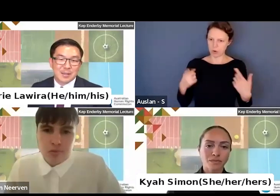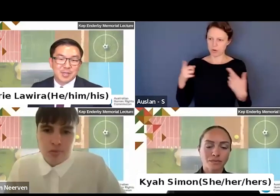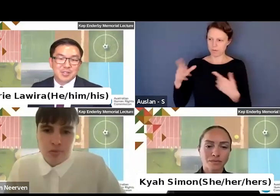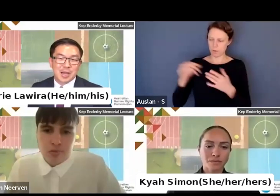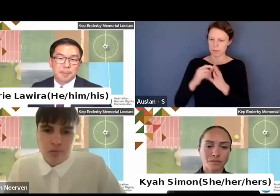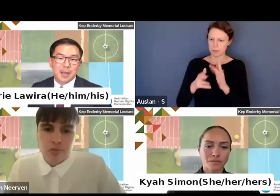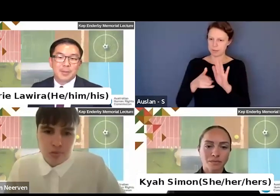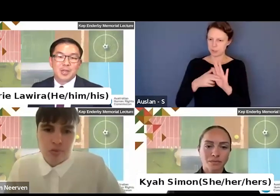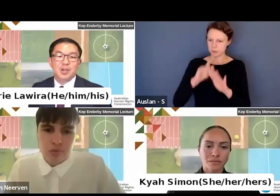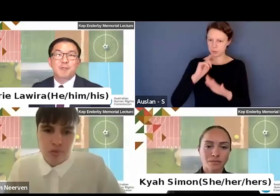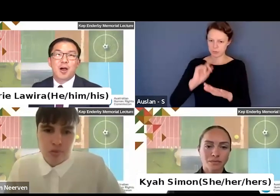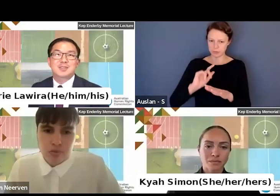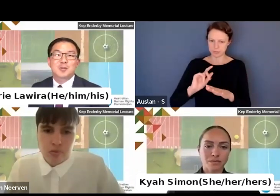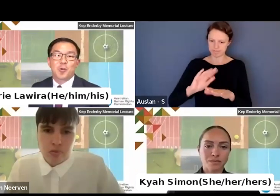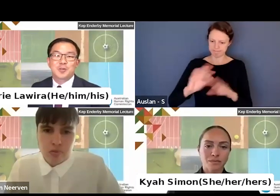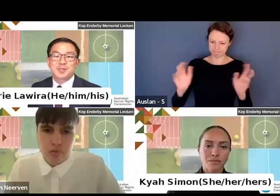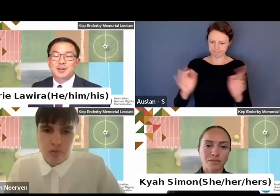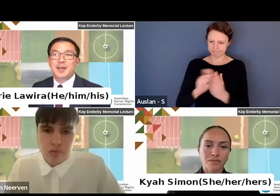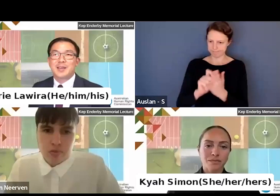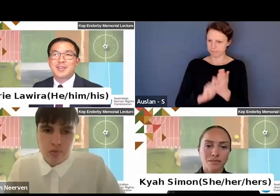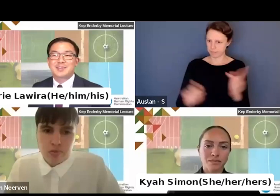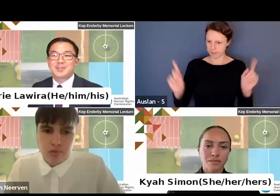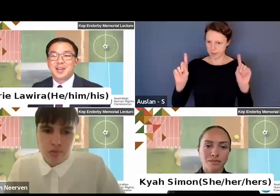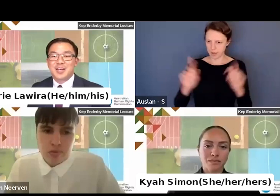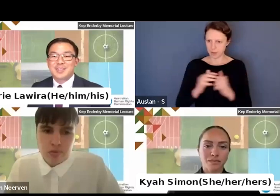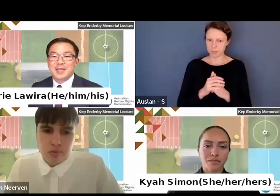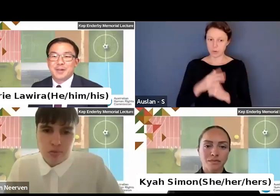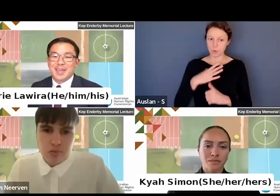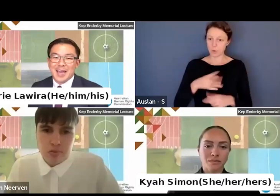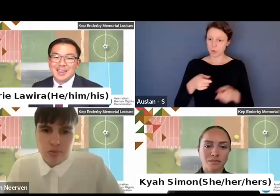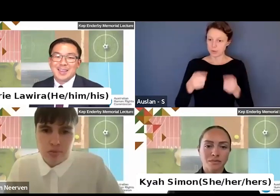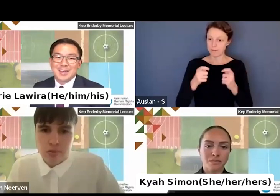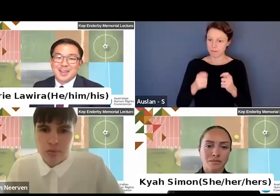Commission's upcoming Human Rights Awards ceremony. That's on December the eighth.